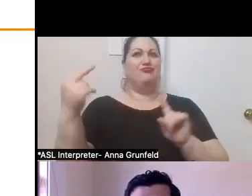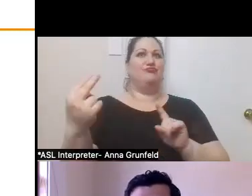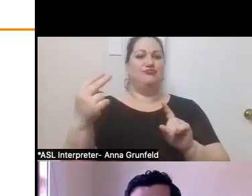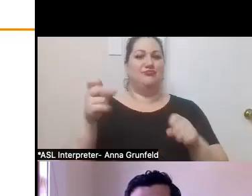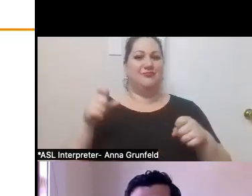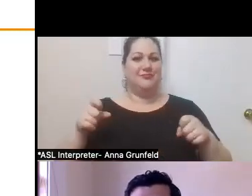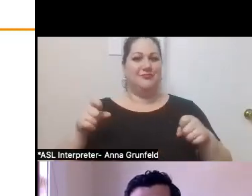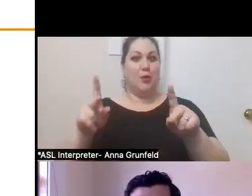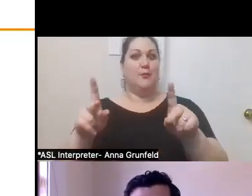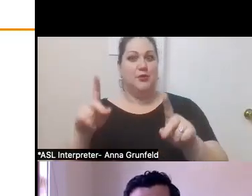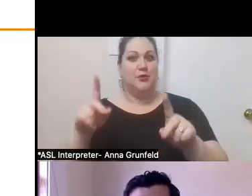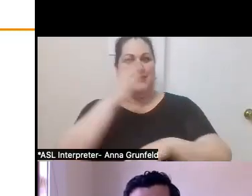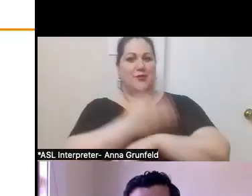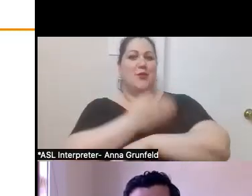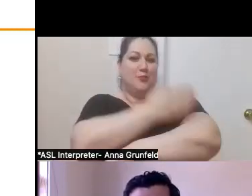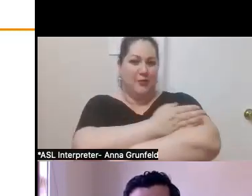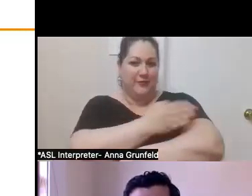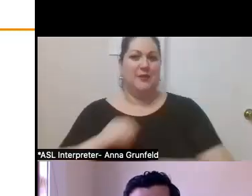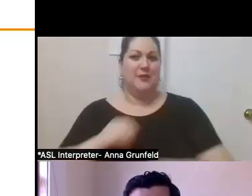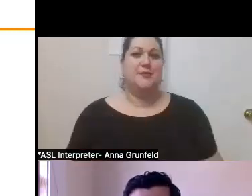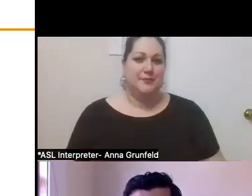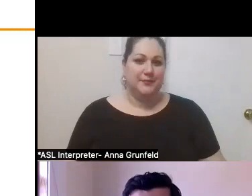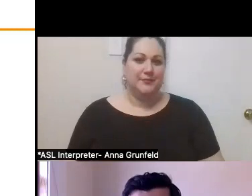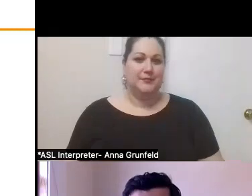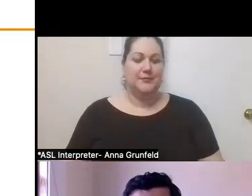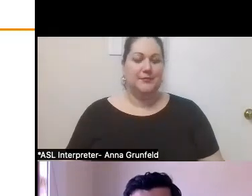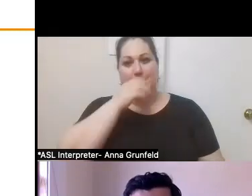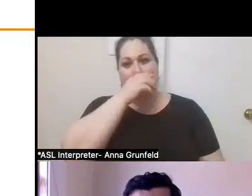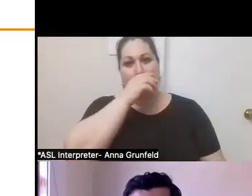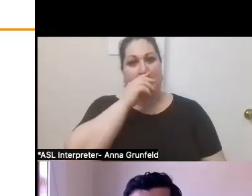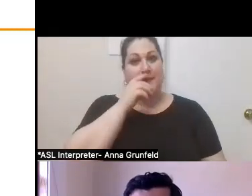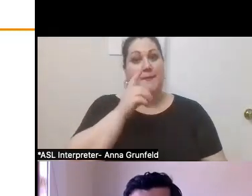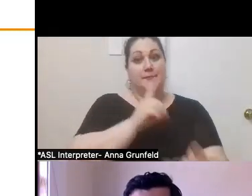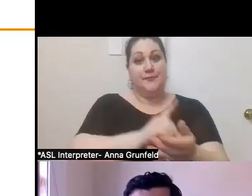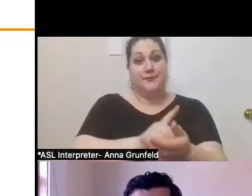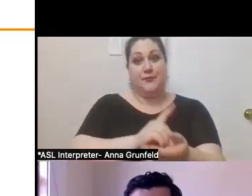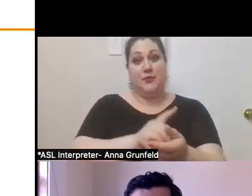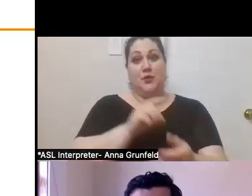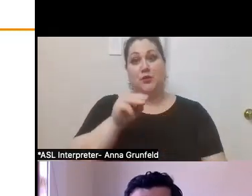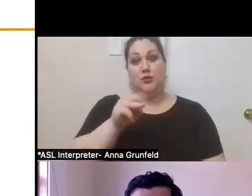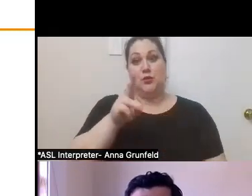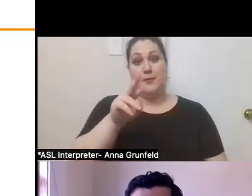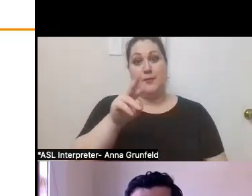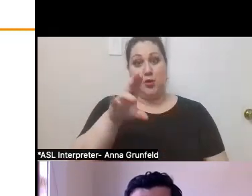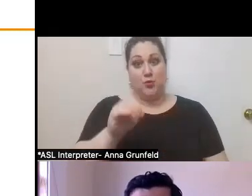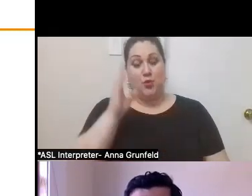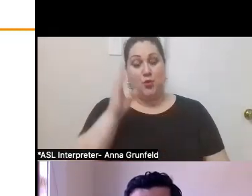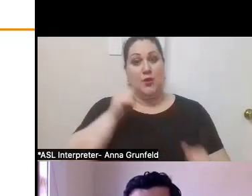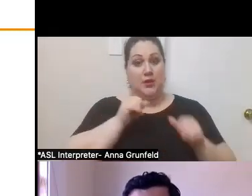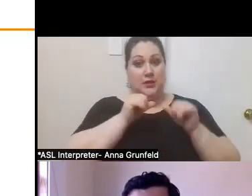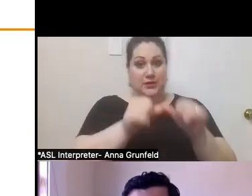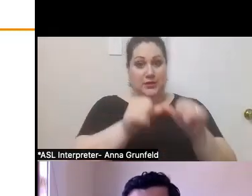In this space, Dr. Monroe will continue the talk by reviewing the definition of disability.